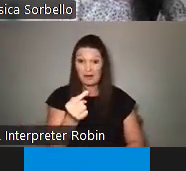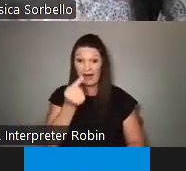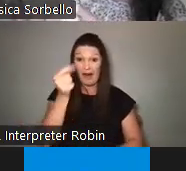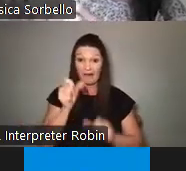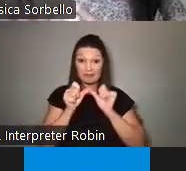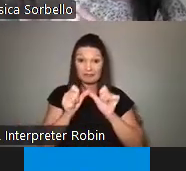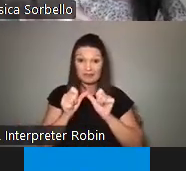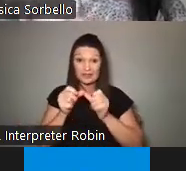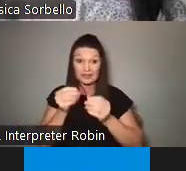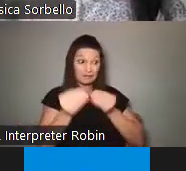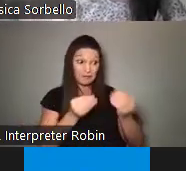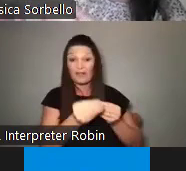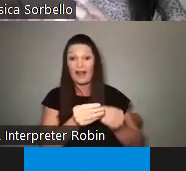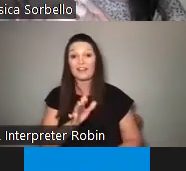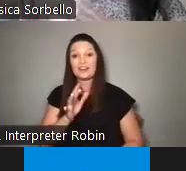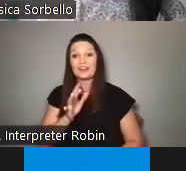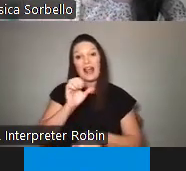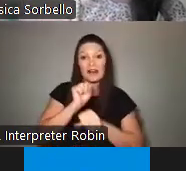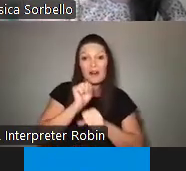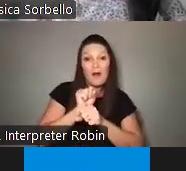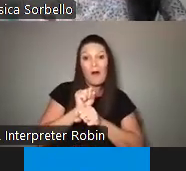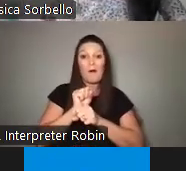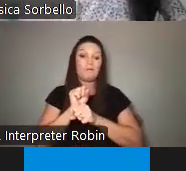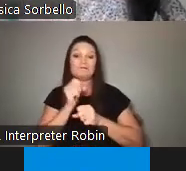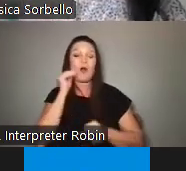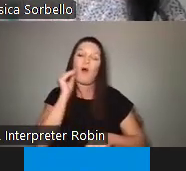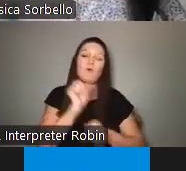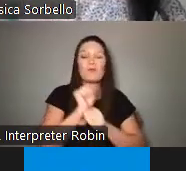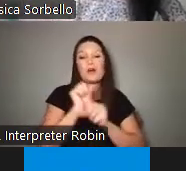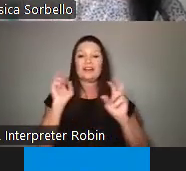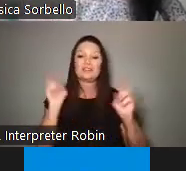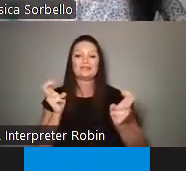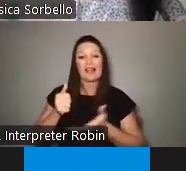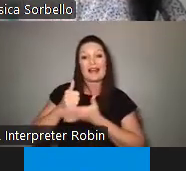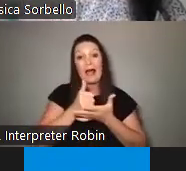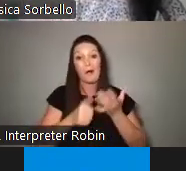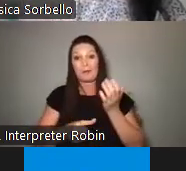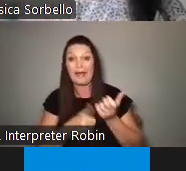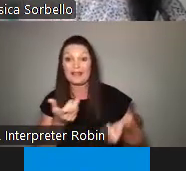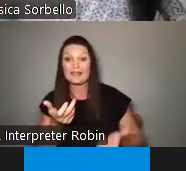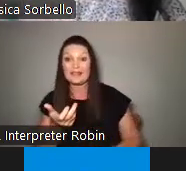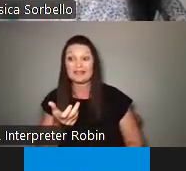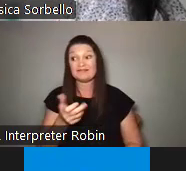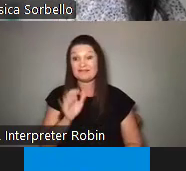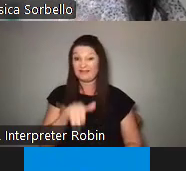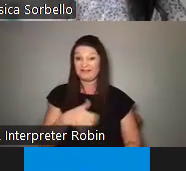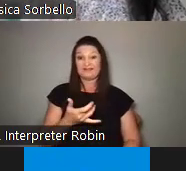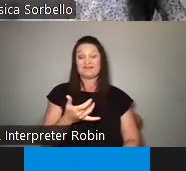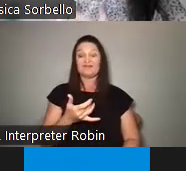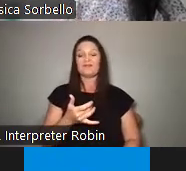with. Being able to build that report and have these